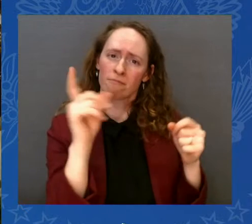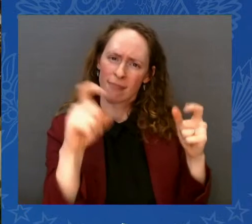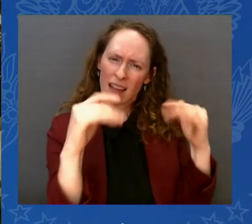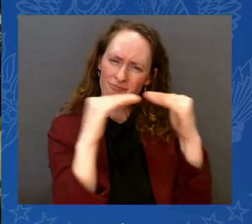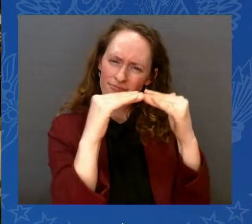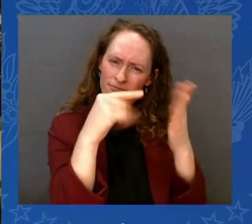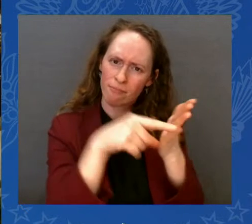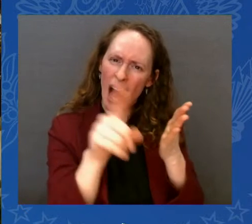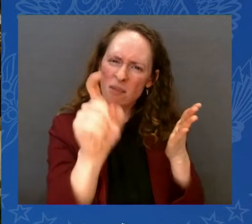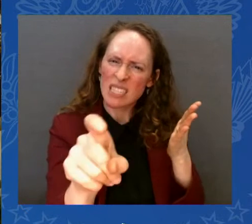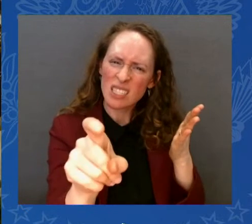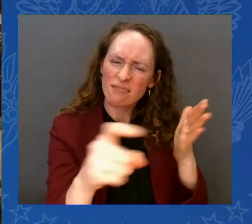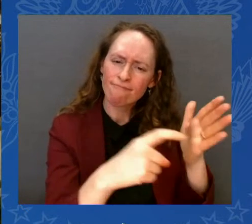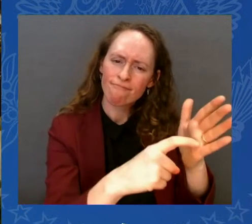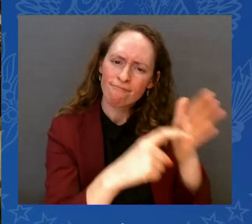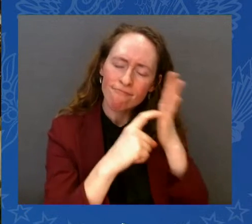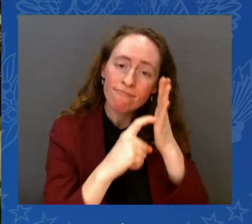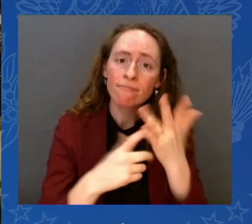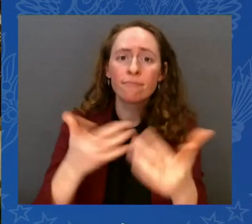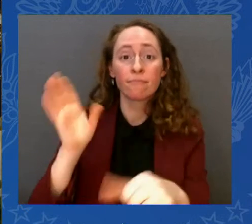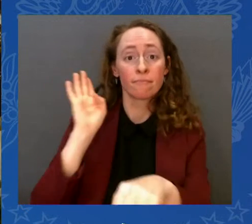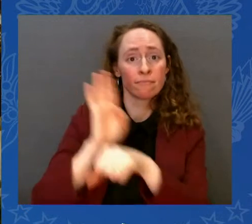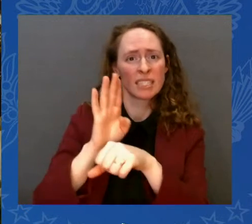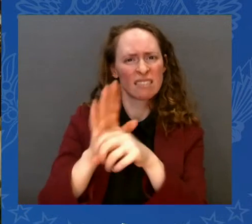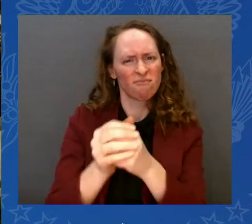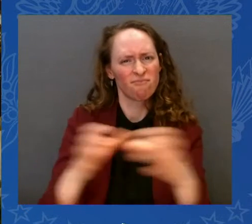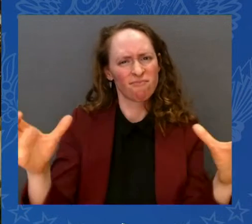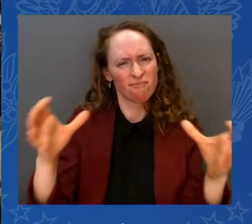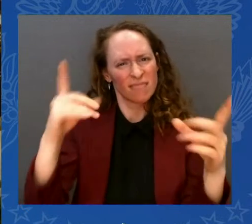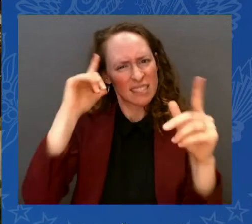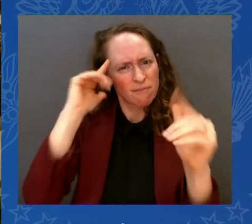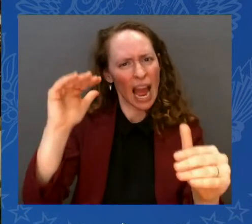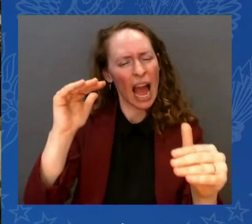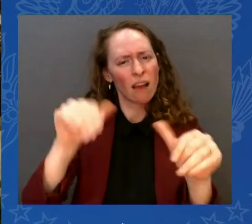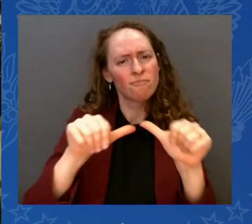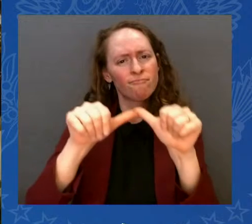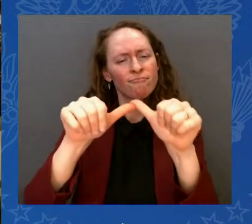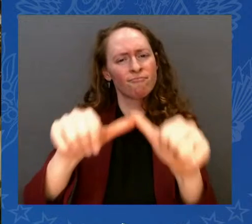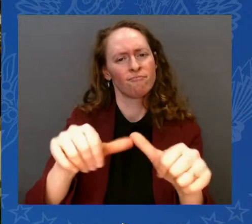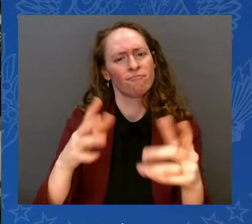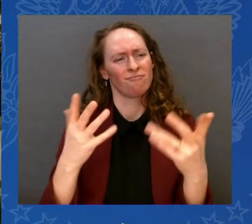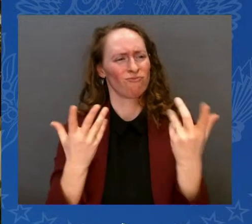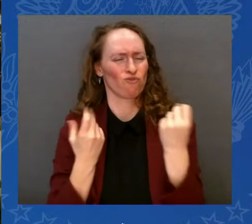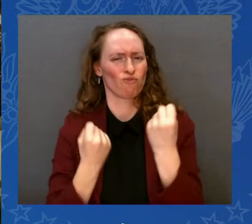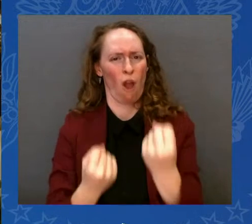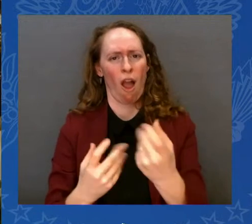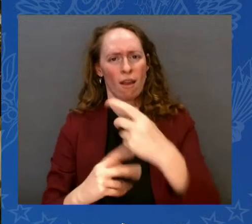and remain the backbone of our economy. And last year, when we came together, we talked about how we hit the ground running.